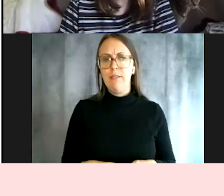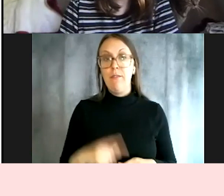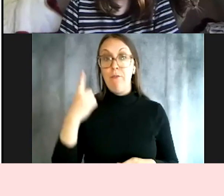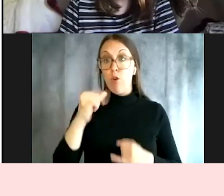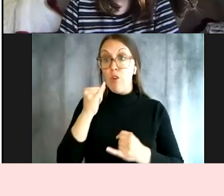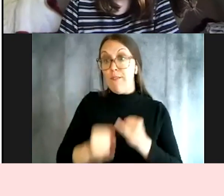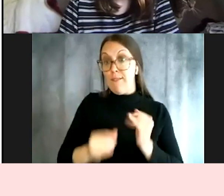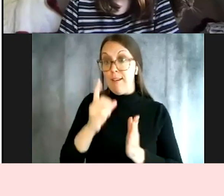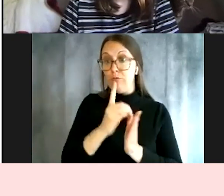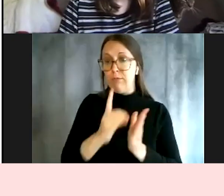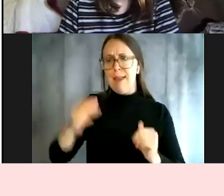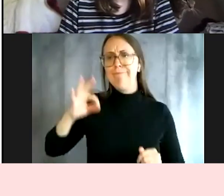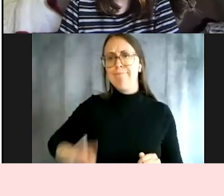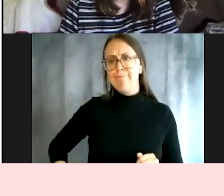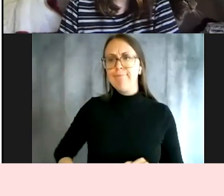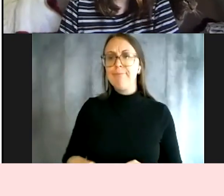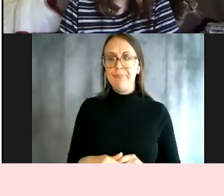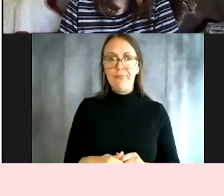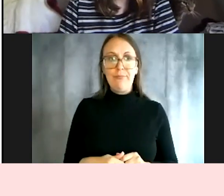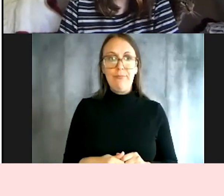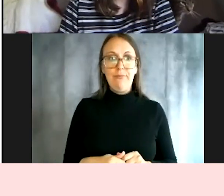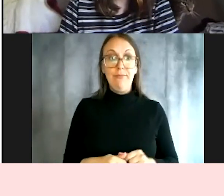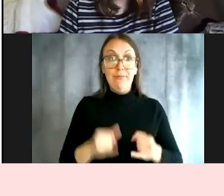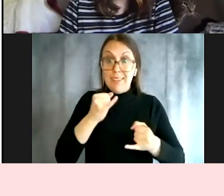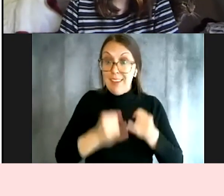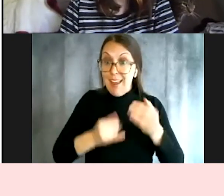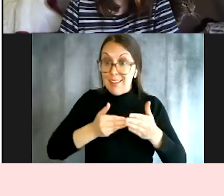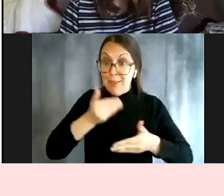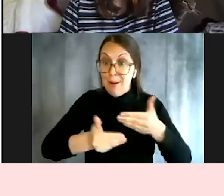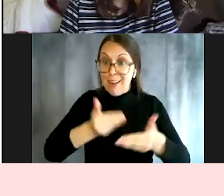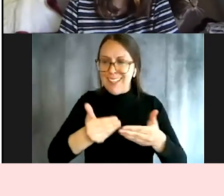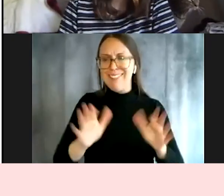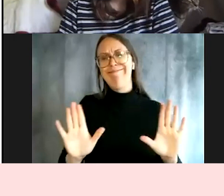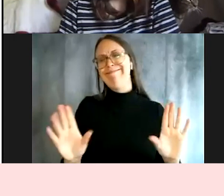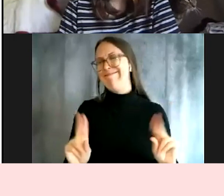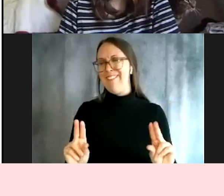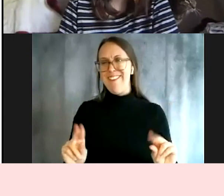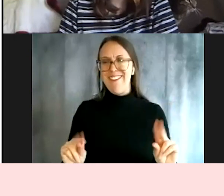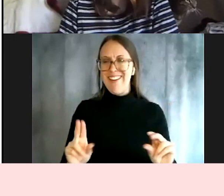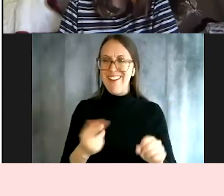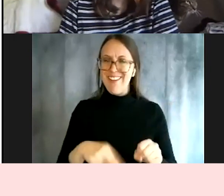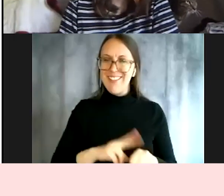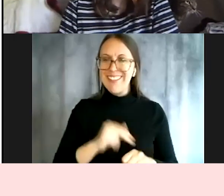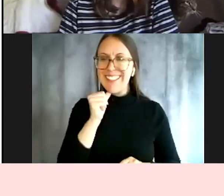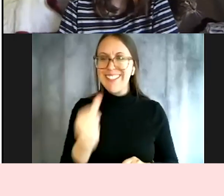And is that the end of the process? Of course not. You always have to do more research